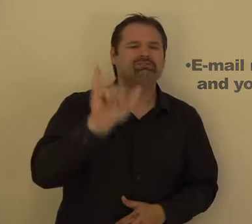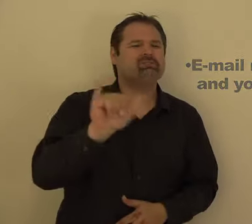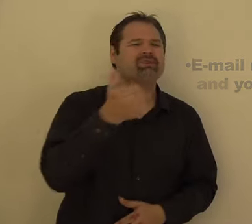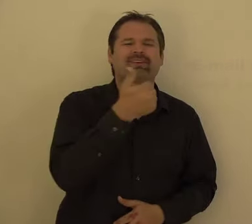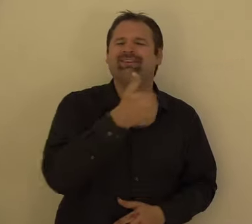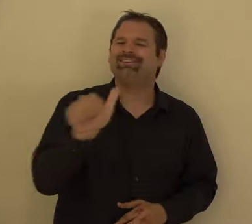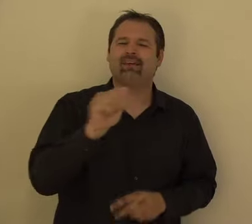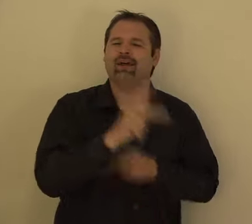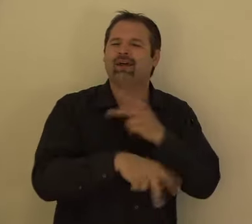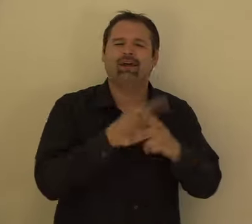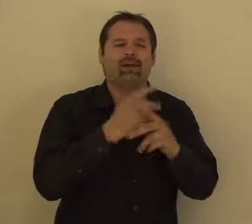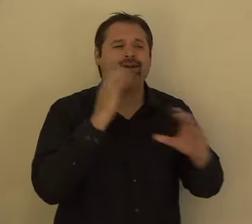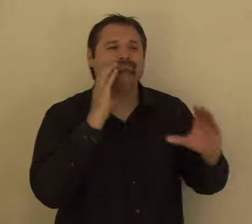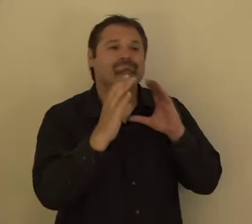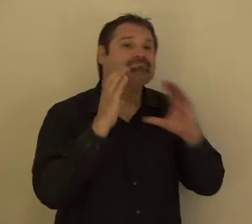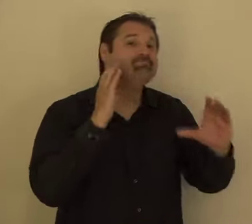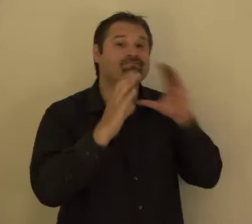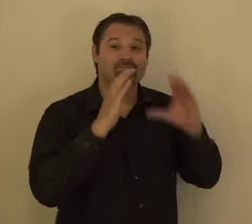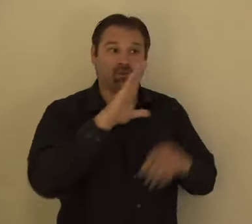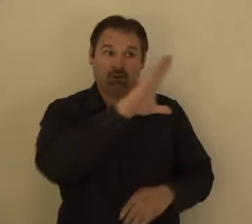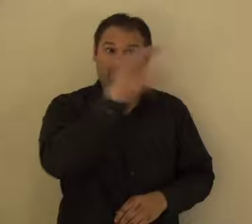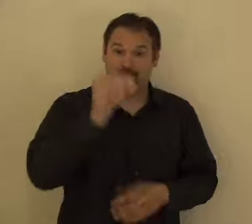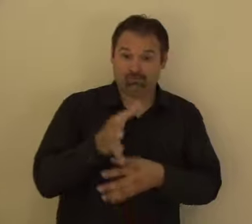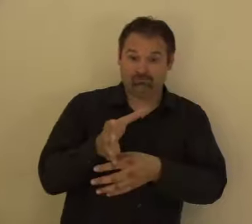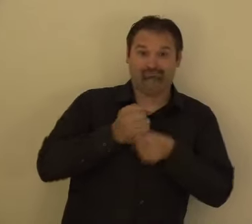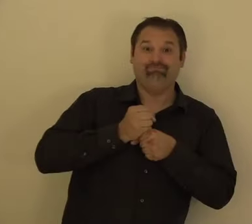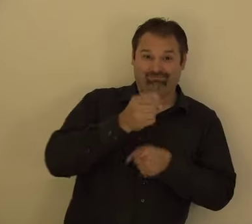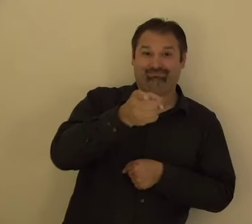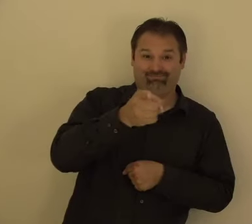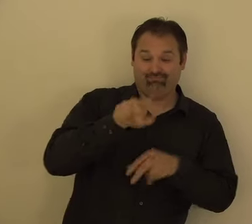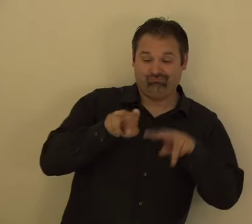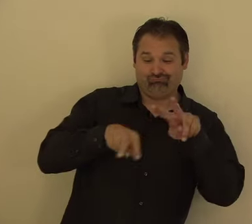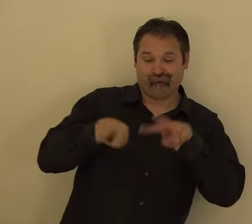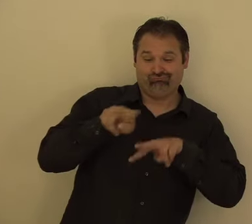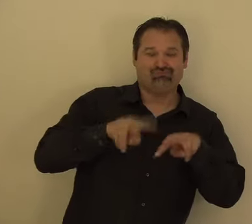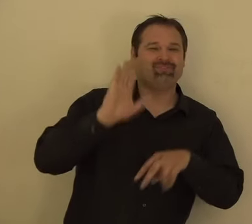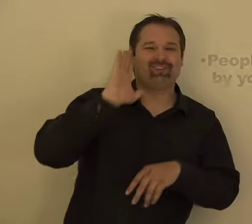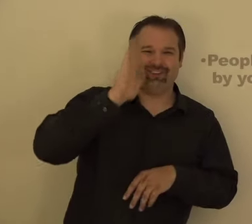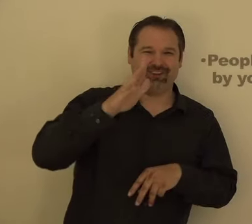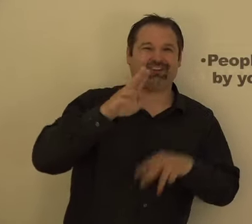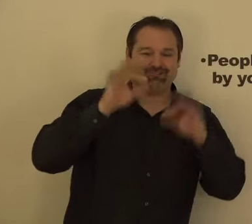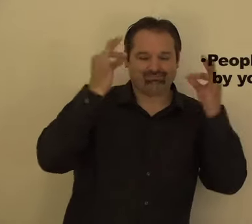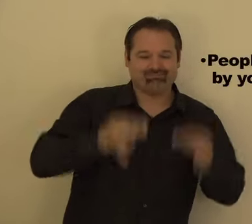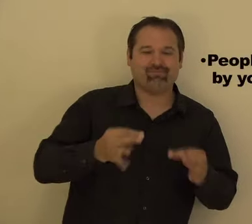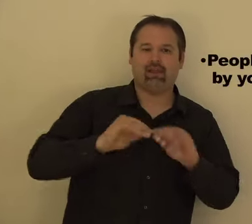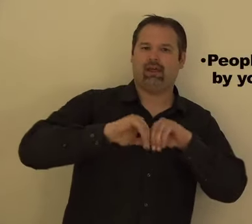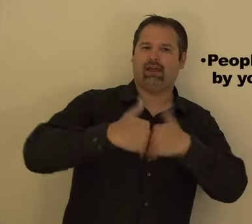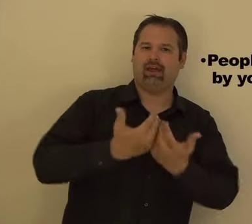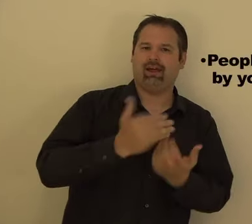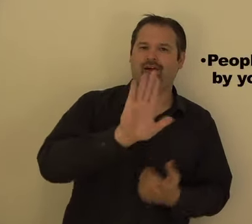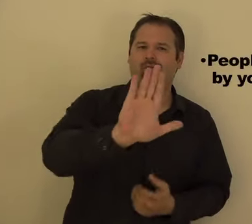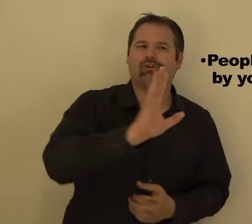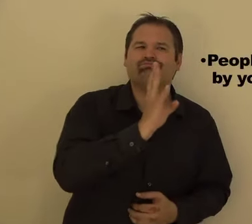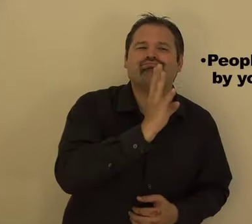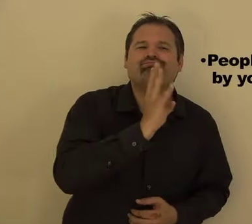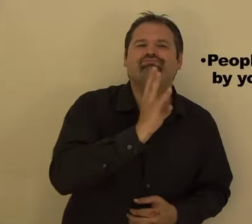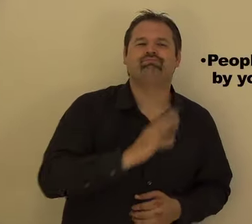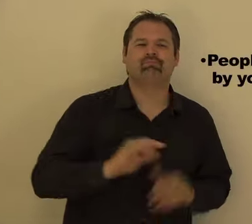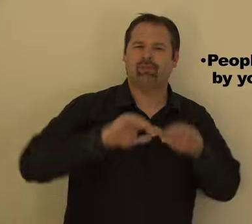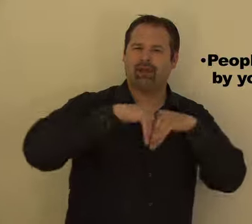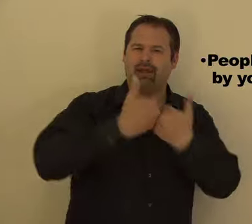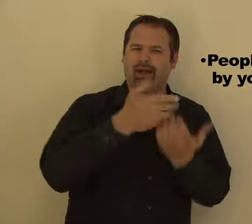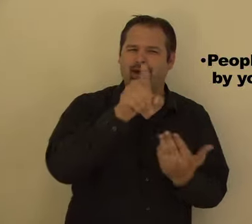and how you say it in an email message.